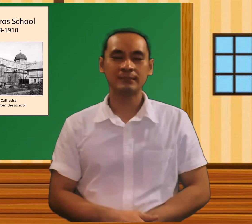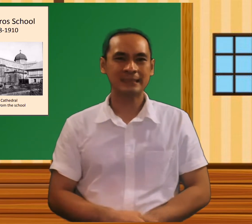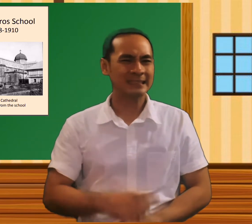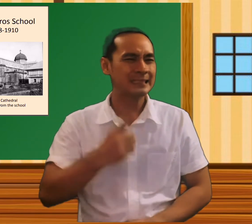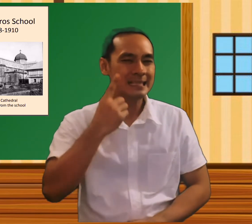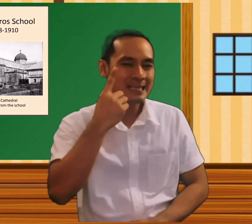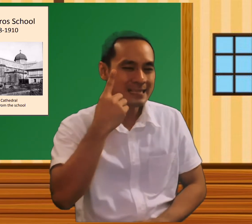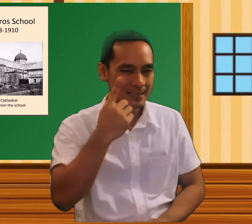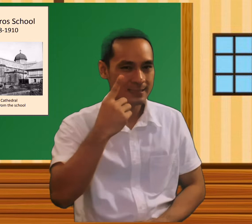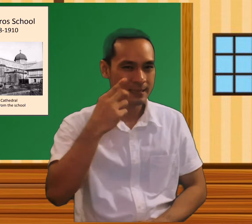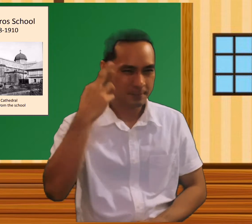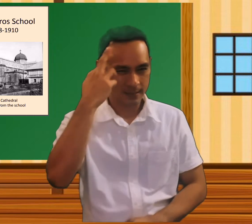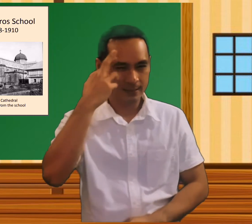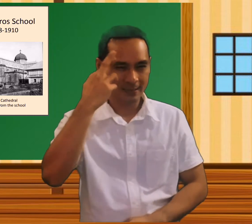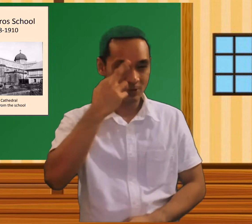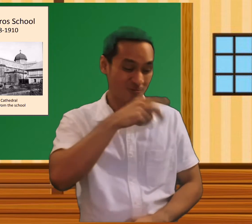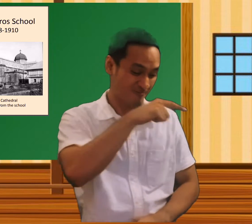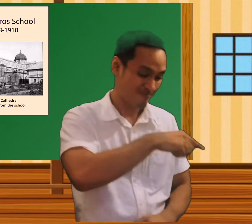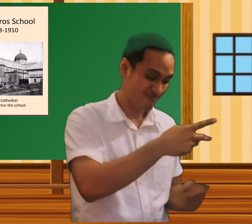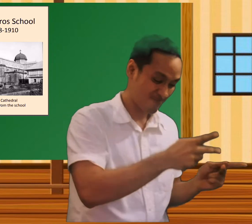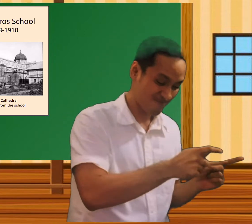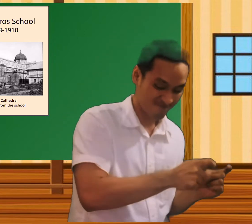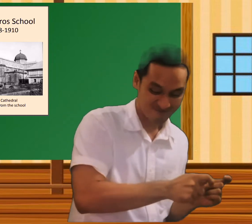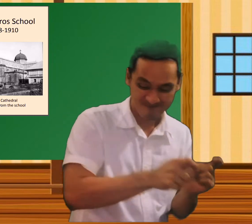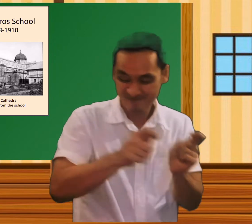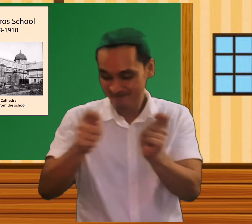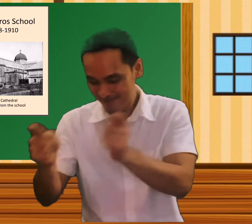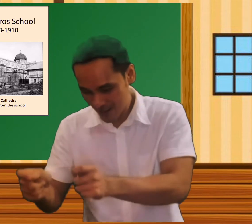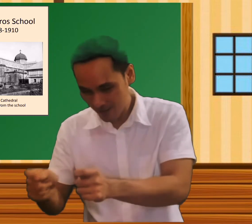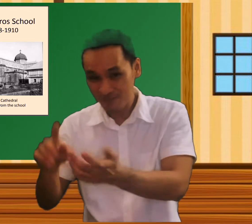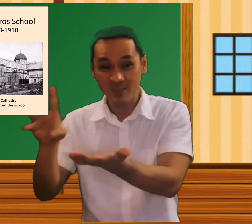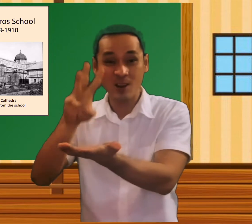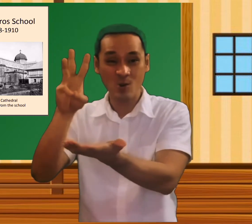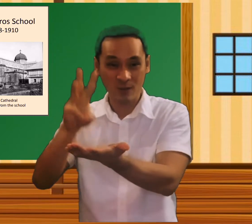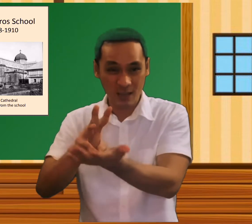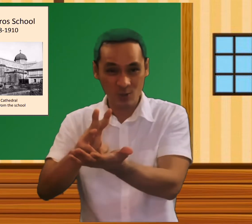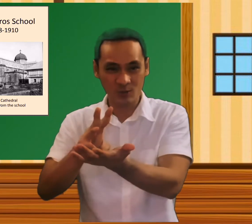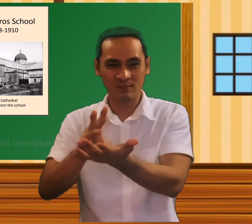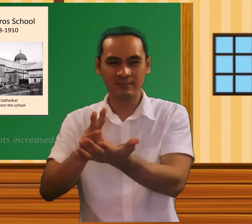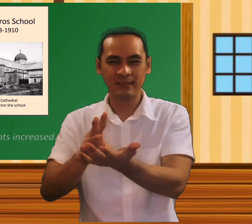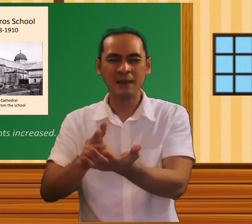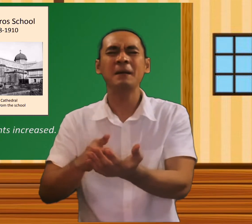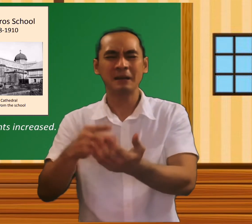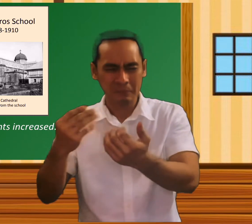one of the reason of the transfer from one school location to another was to